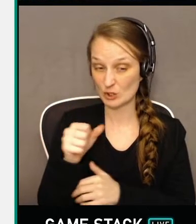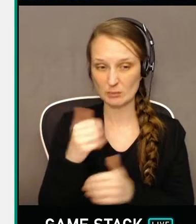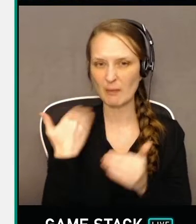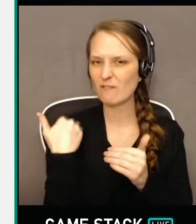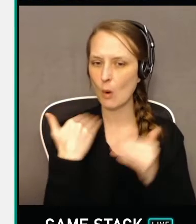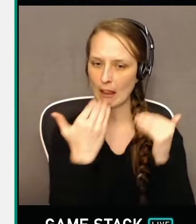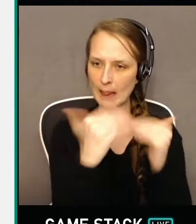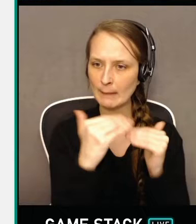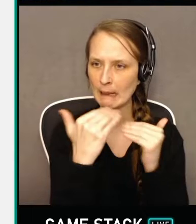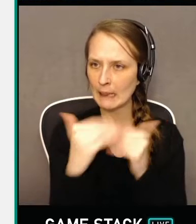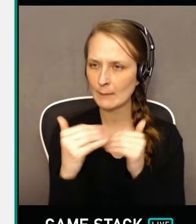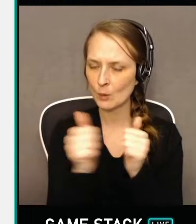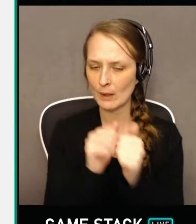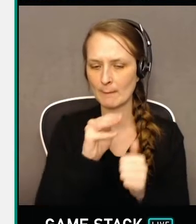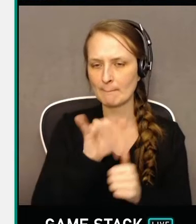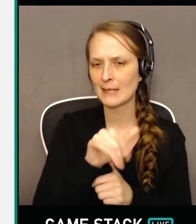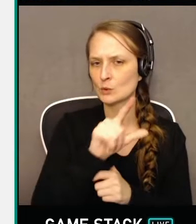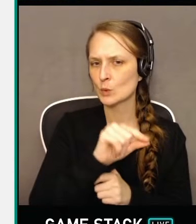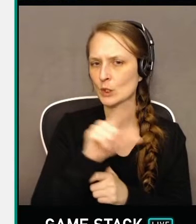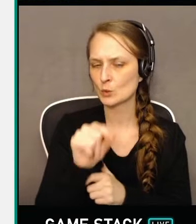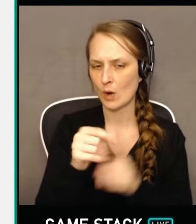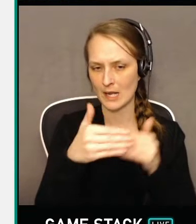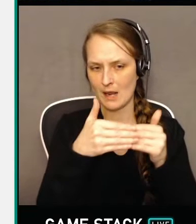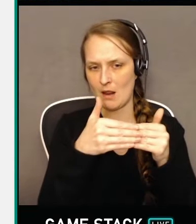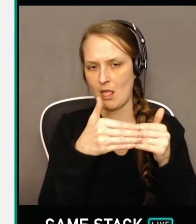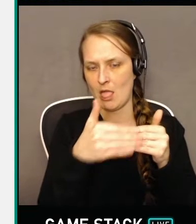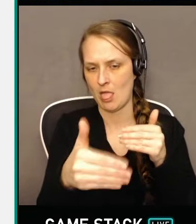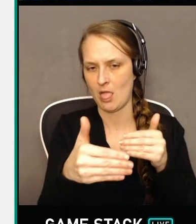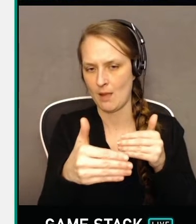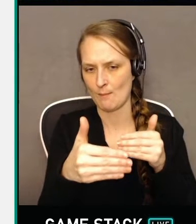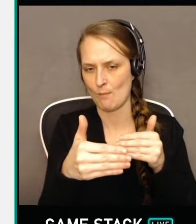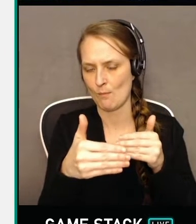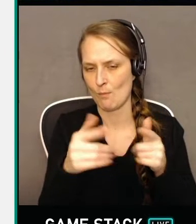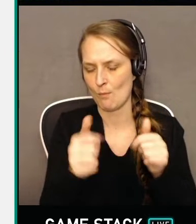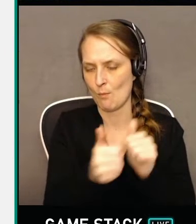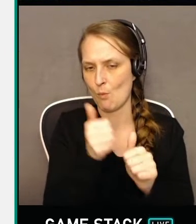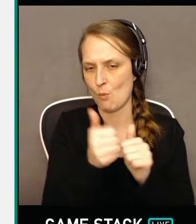devices with the May 2020 update and more recent can now run on more gaming machines today.